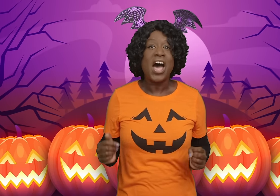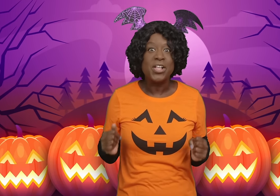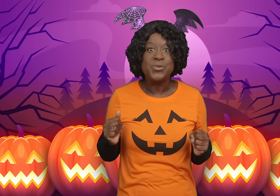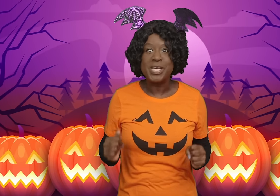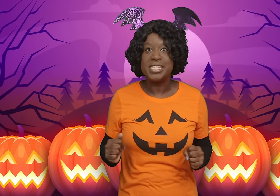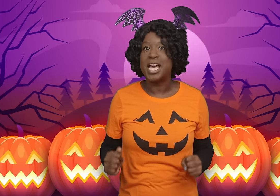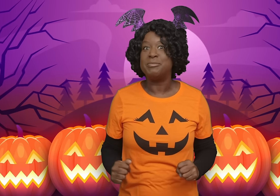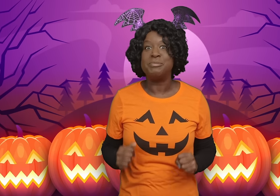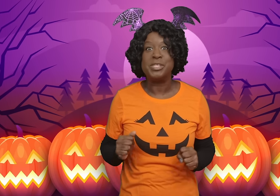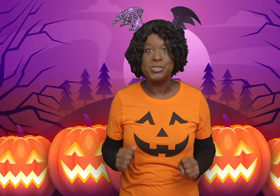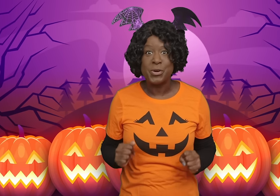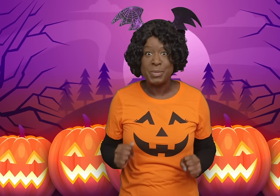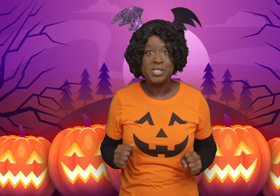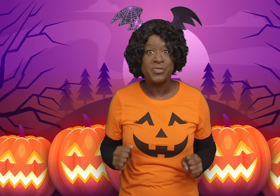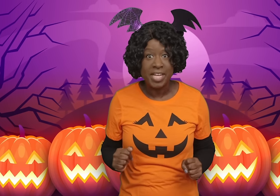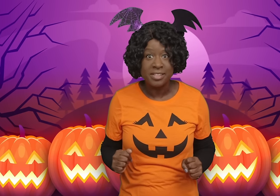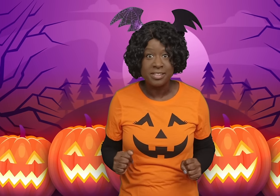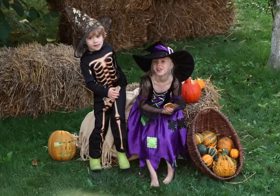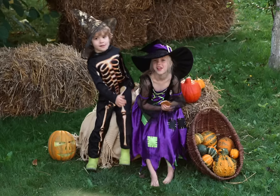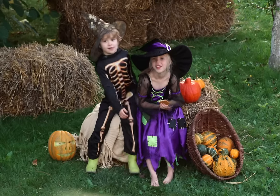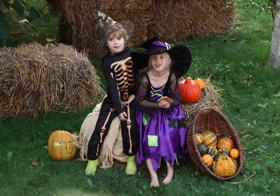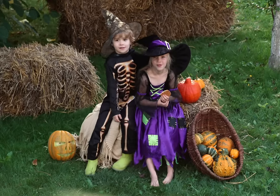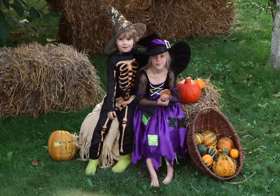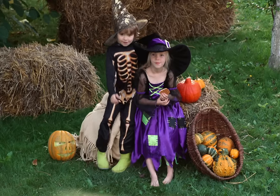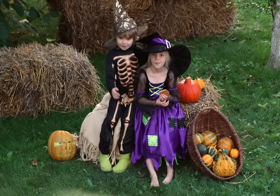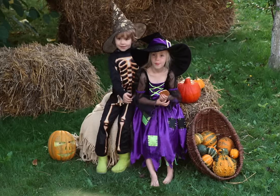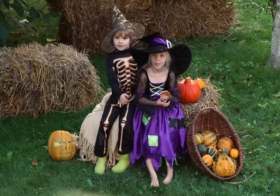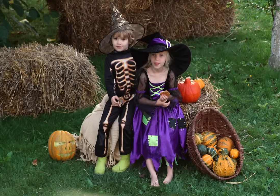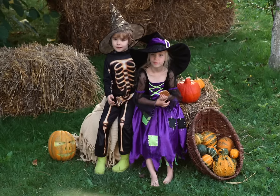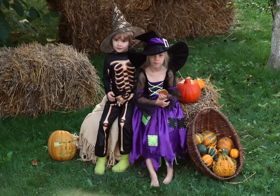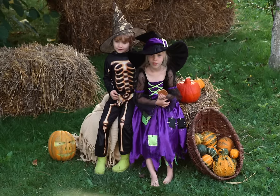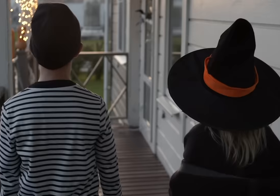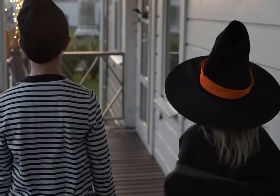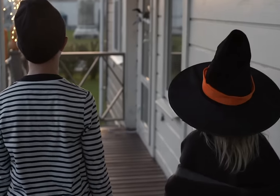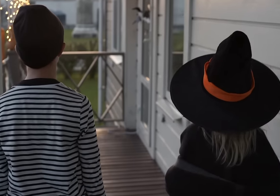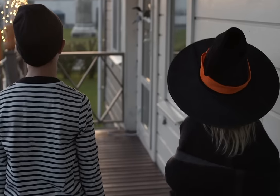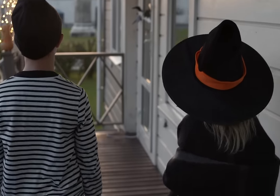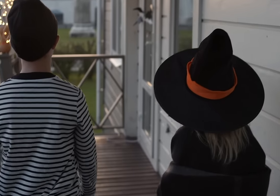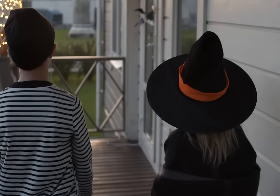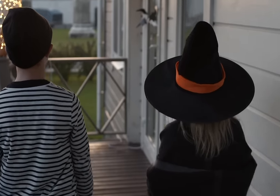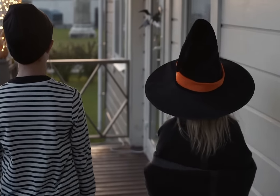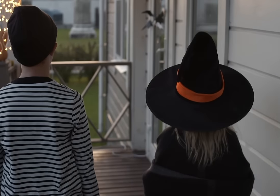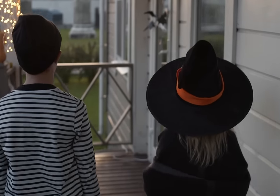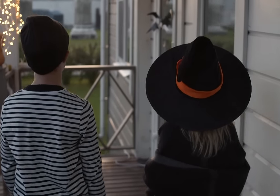Halloween time can be so much fun. Some of us go to the pumpkin patch, some of us go trick